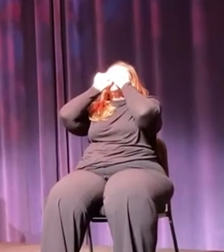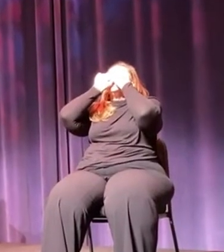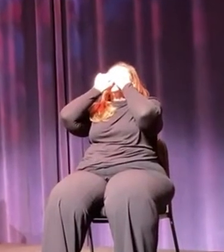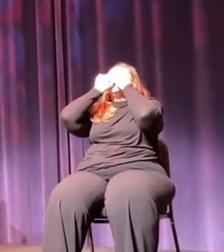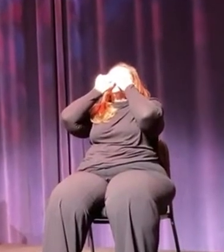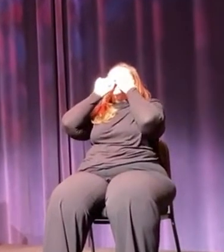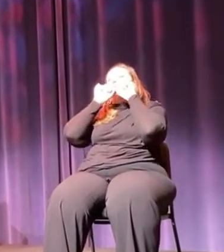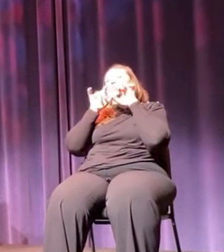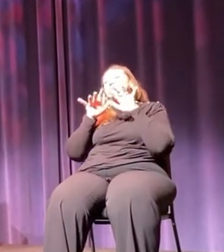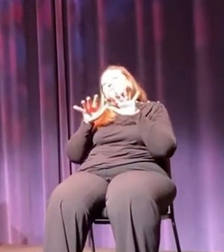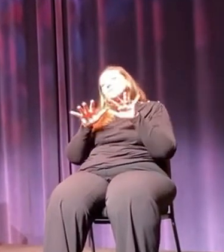Exhaling.